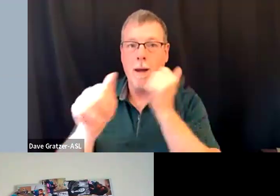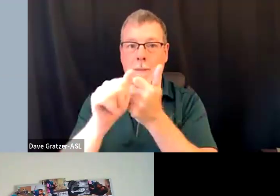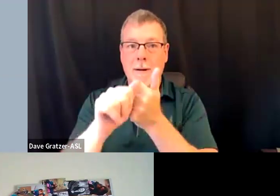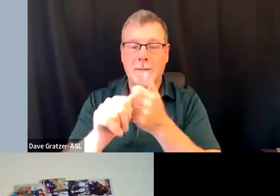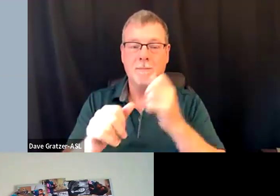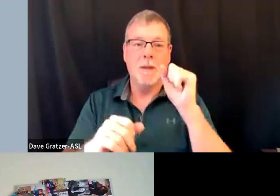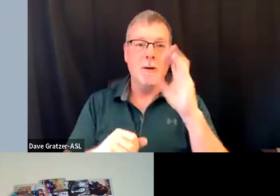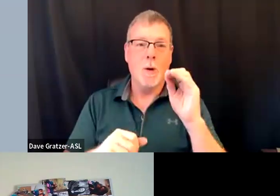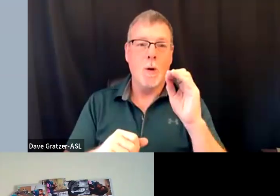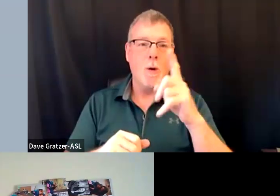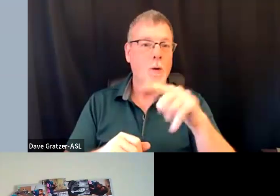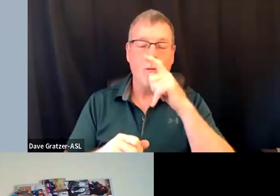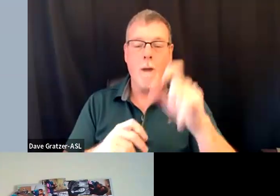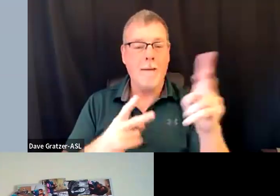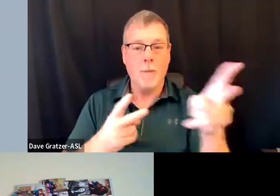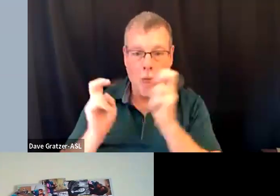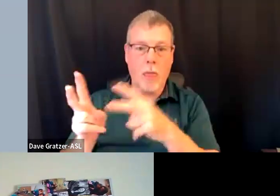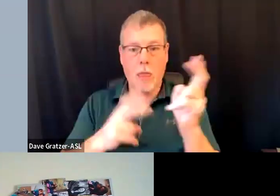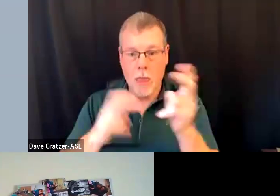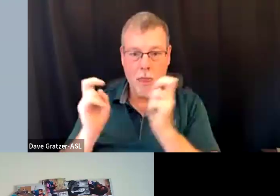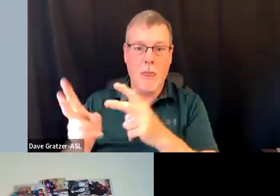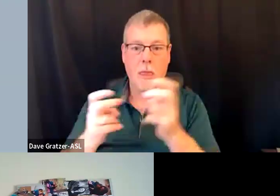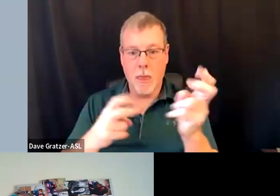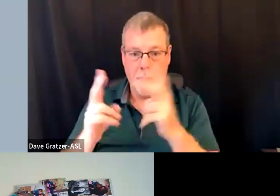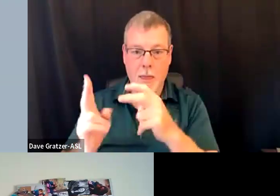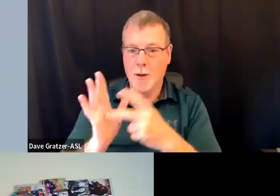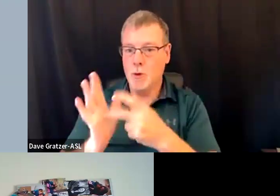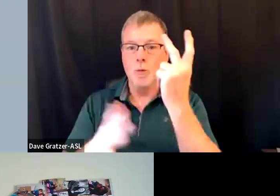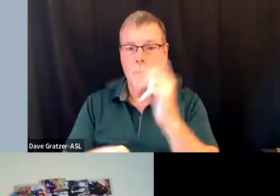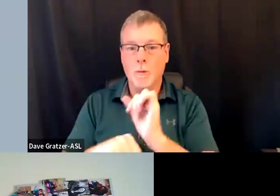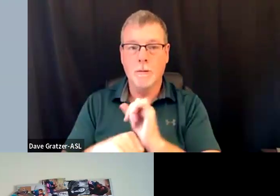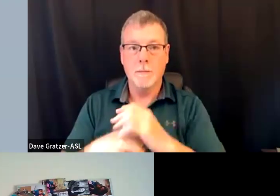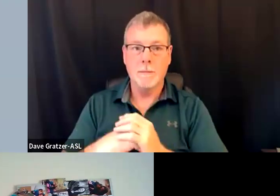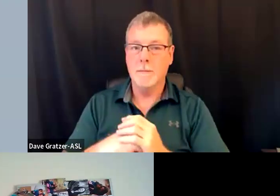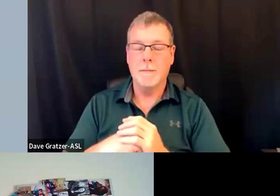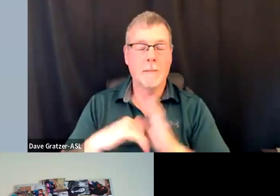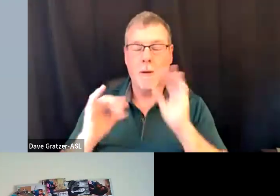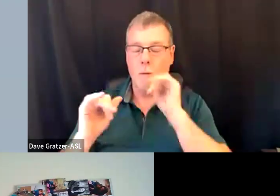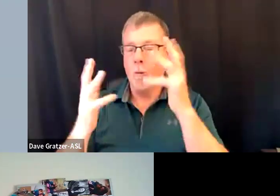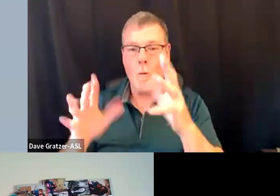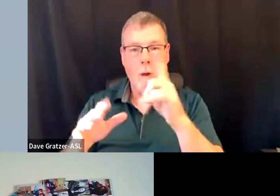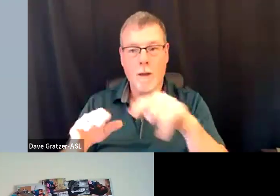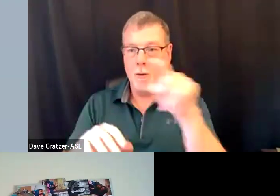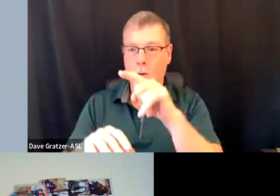so you're not having to copy-paste, copy-paste or duplicate work, because the last thing we want is you to have to spend more time